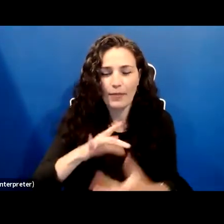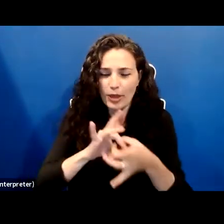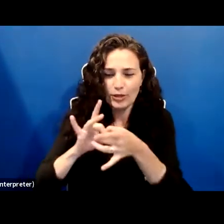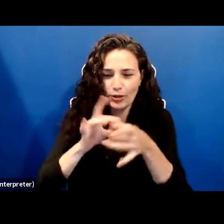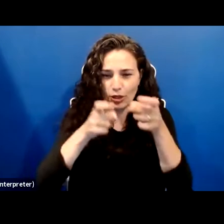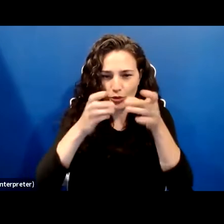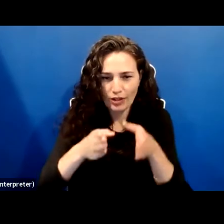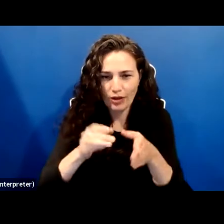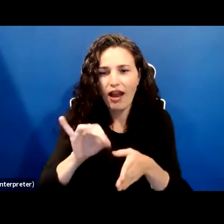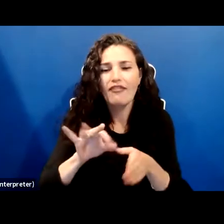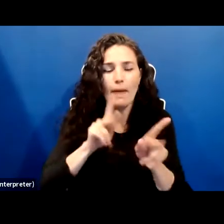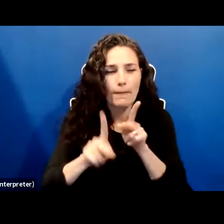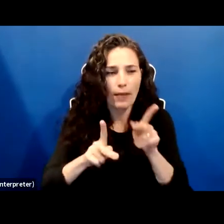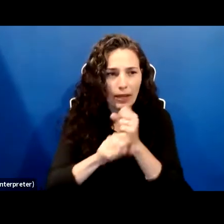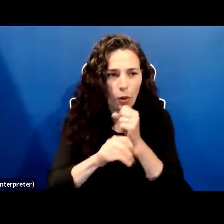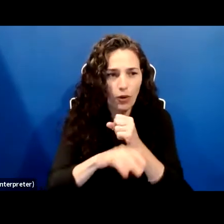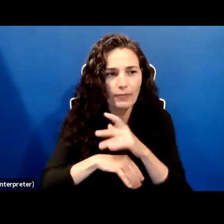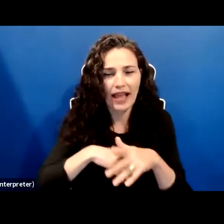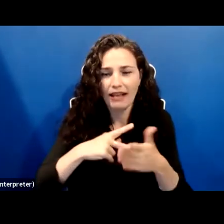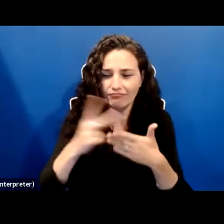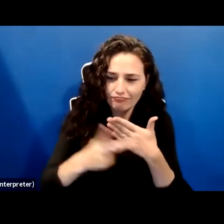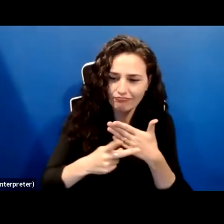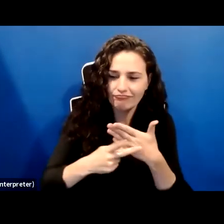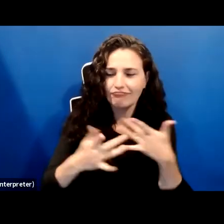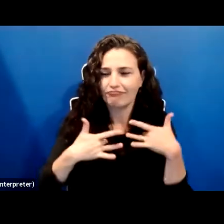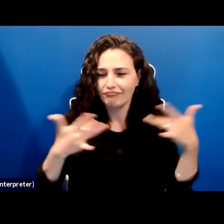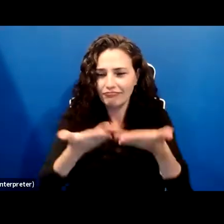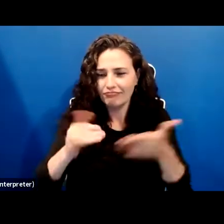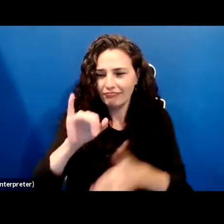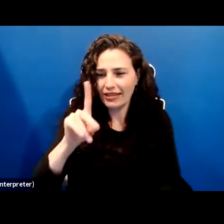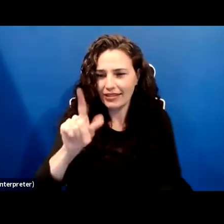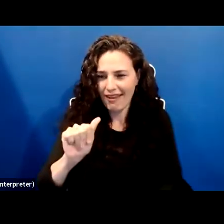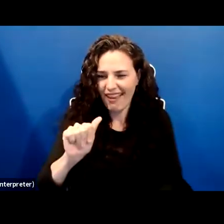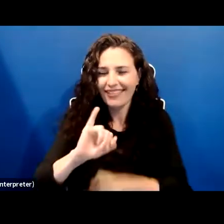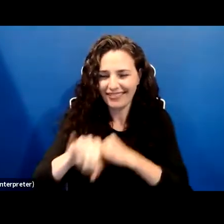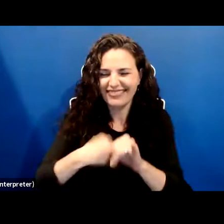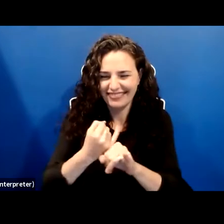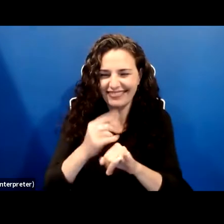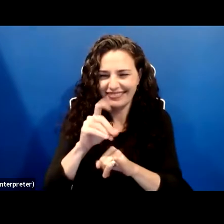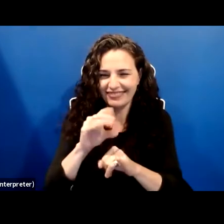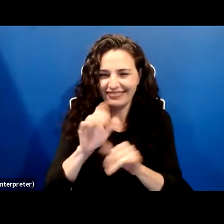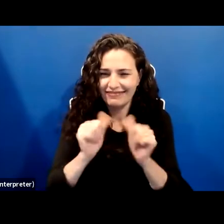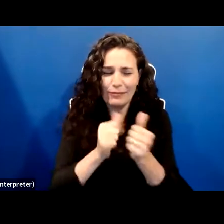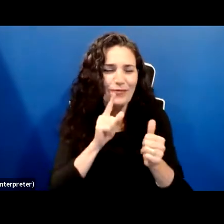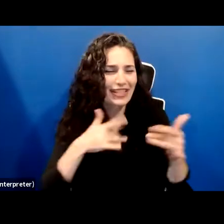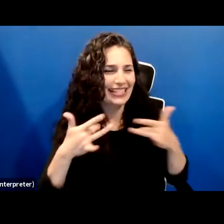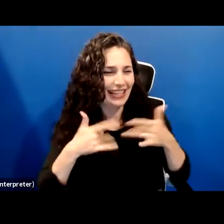of public programs and events here at the IDA. Thrilled to have you all here,